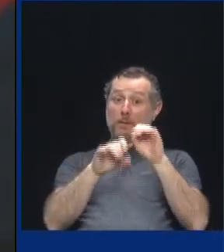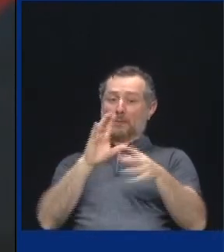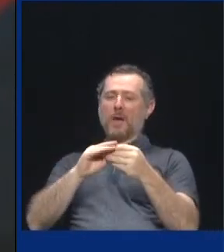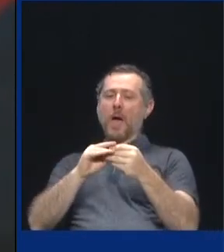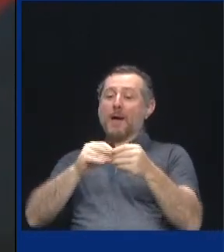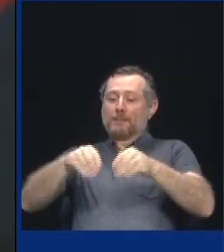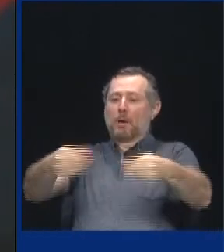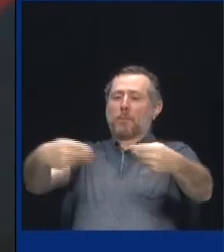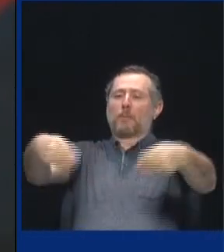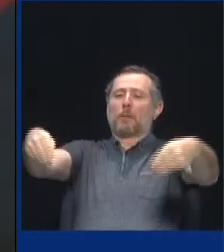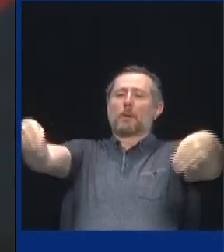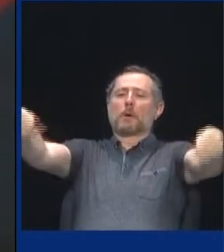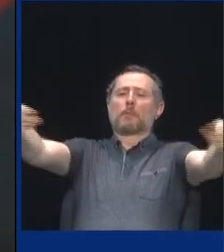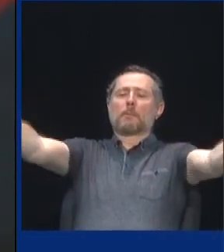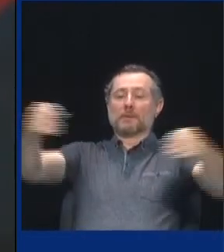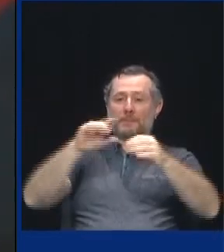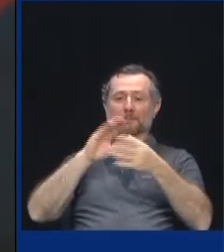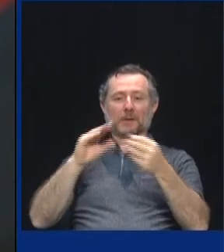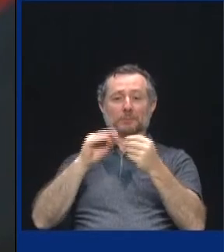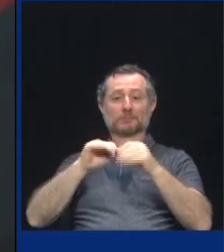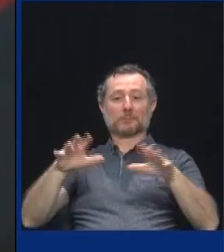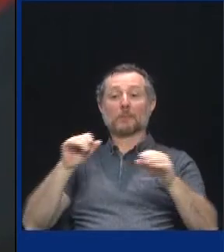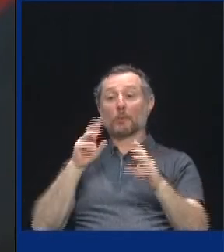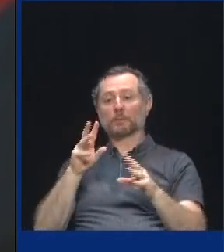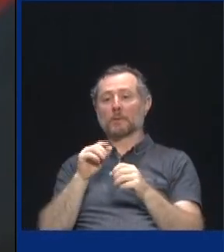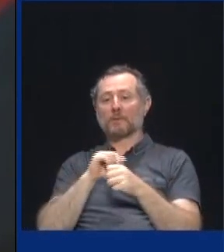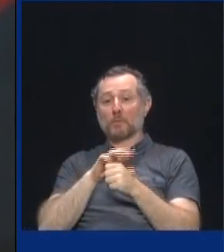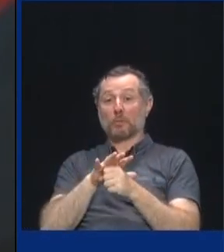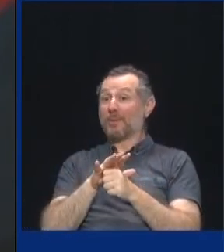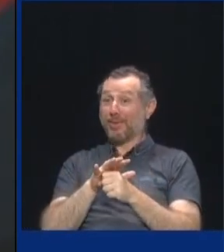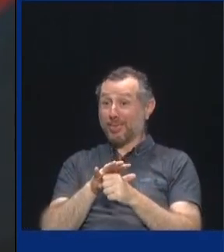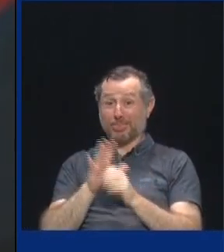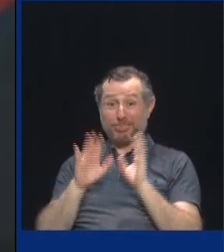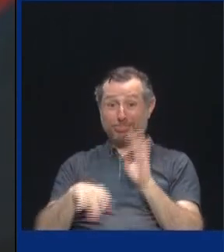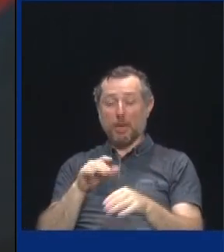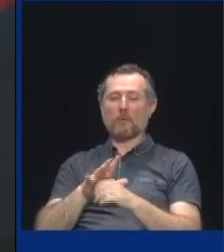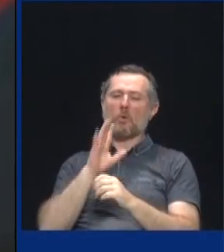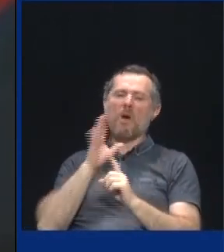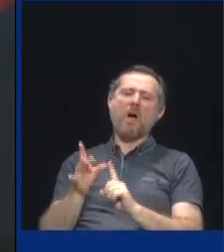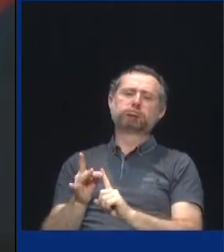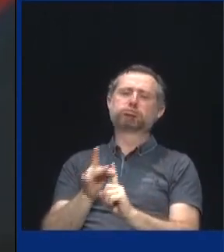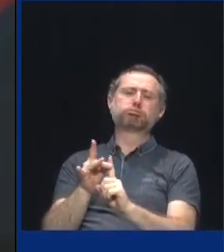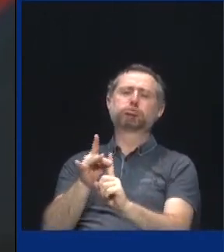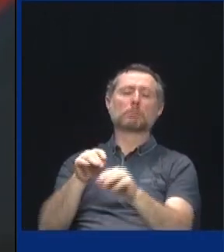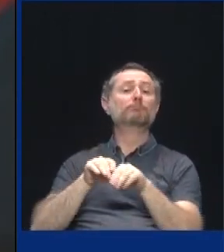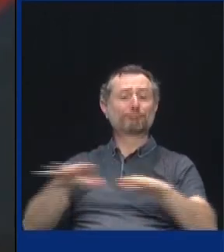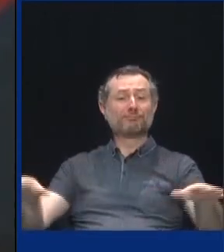WORK NOW. AND WE HAVE TO SPREAD THIS